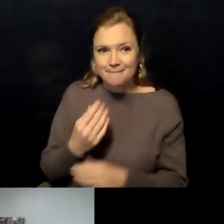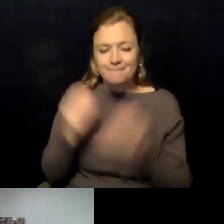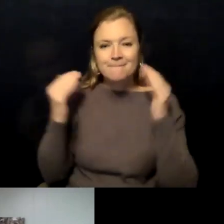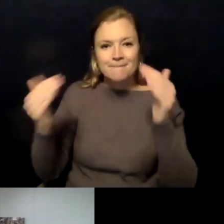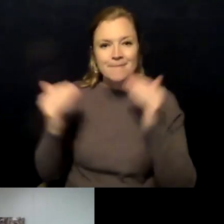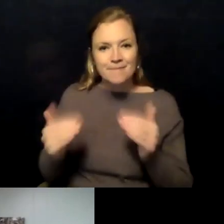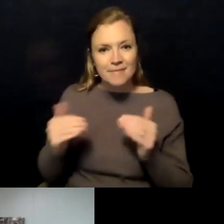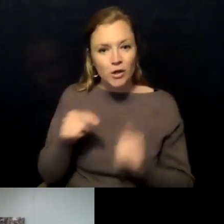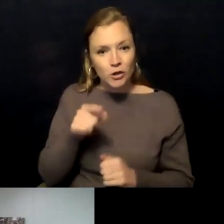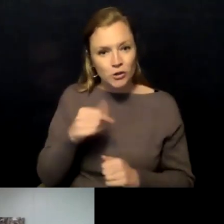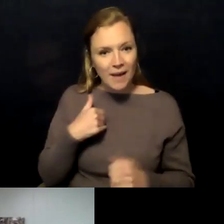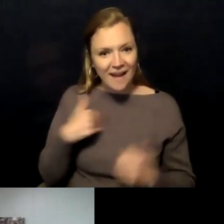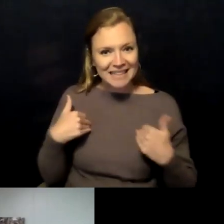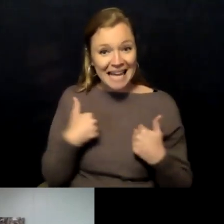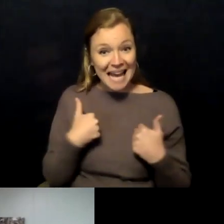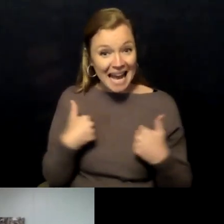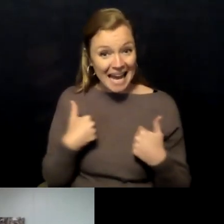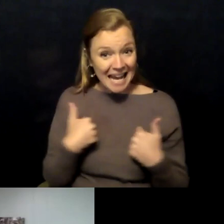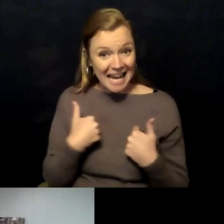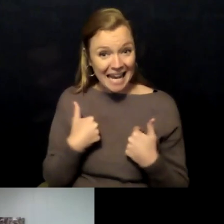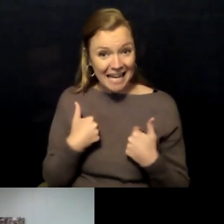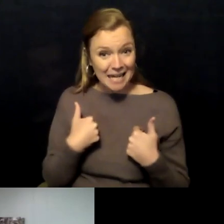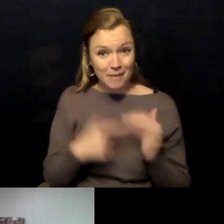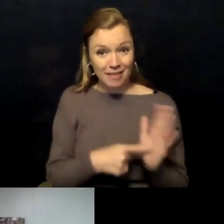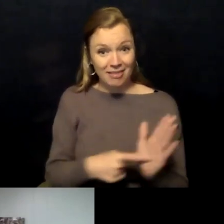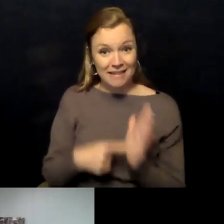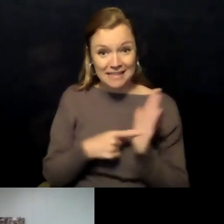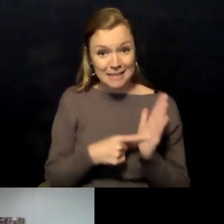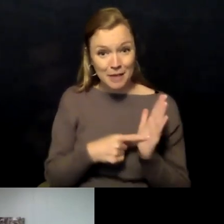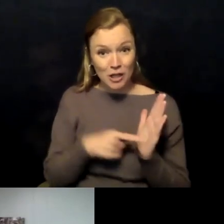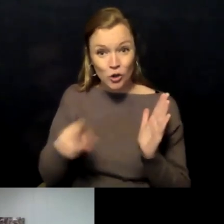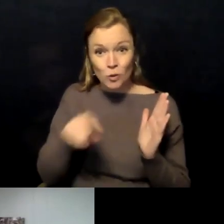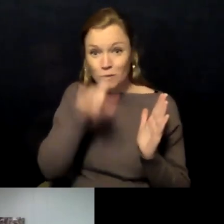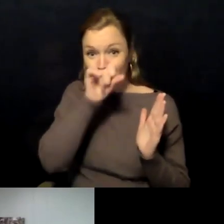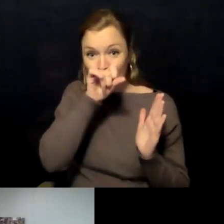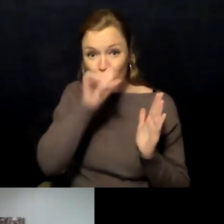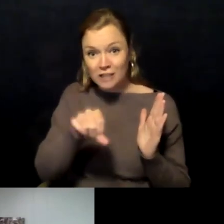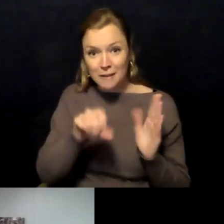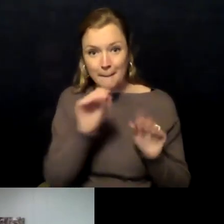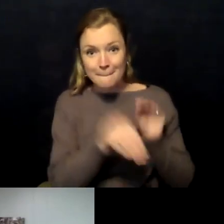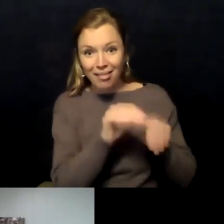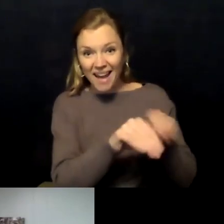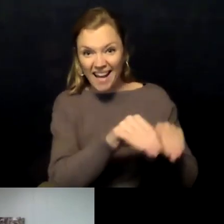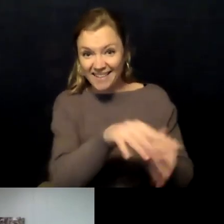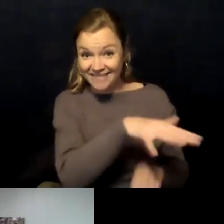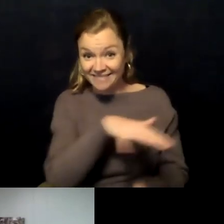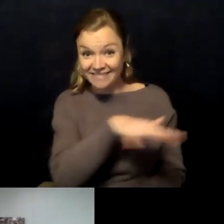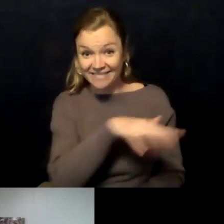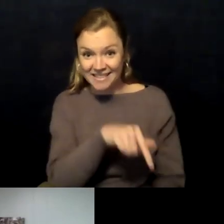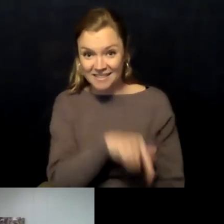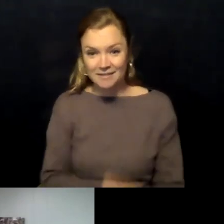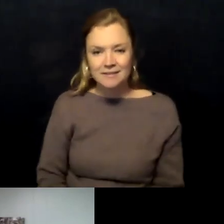you enjoy planting in the most or doing horticulture work in the most?